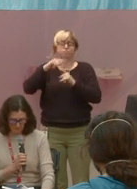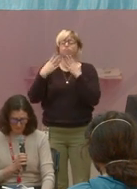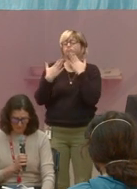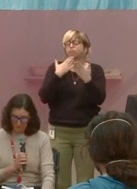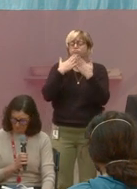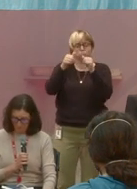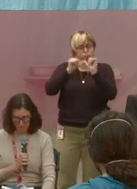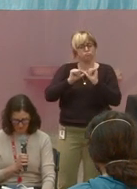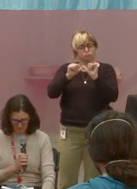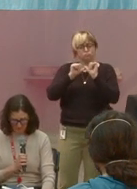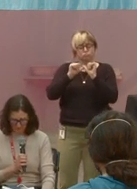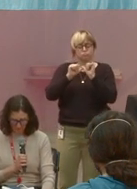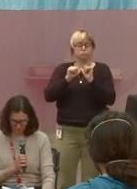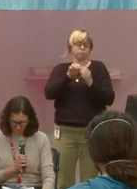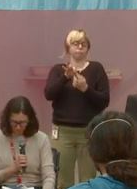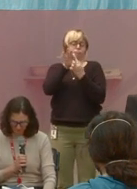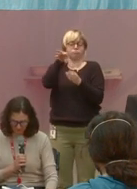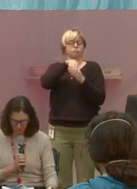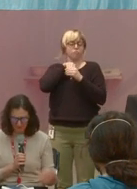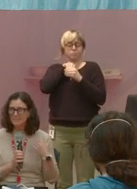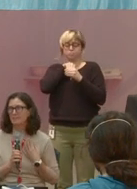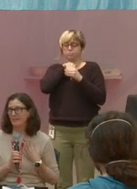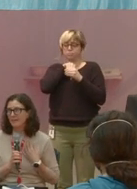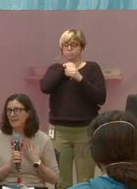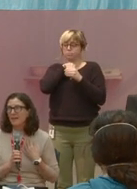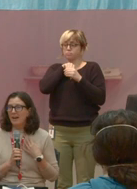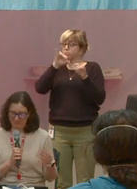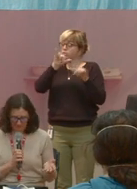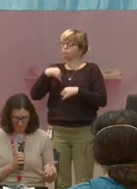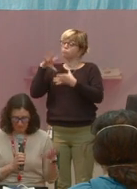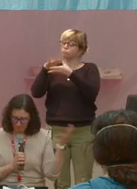and vibrant presence. So as I said, I've had the great